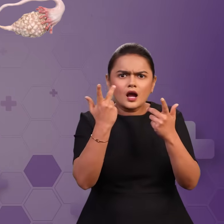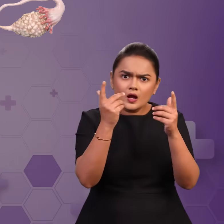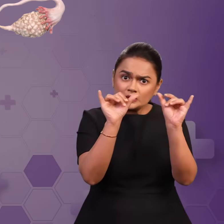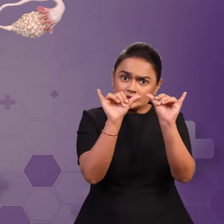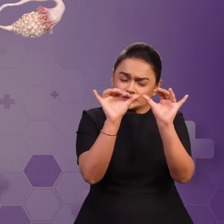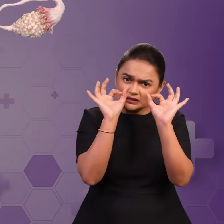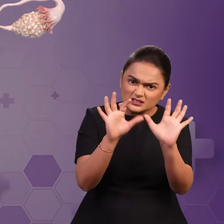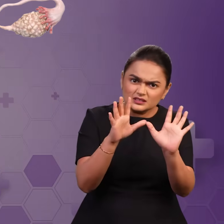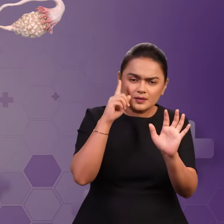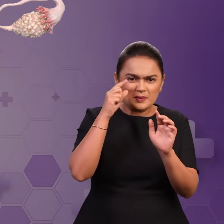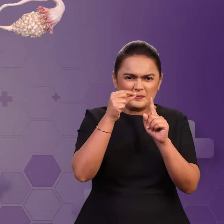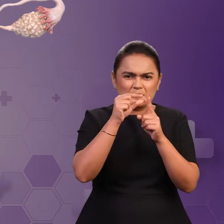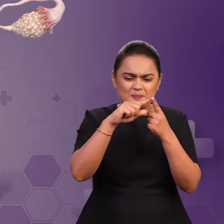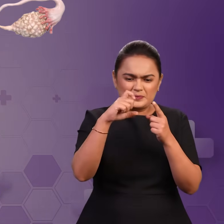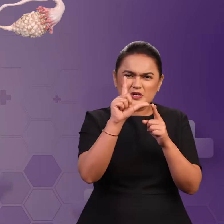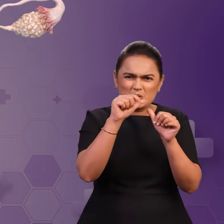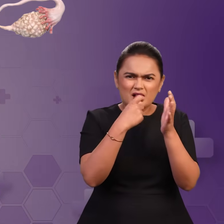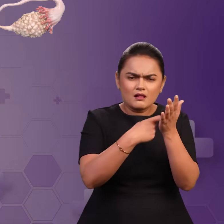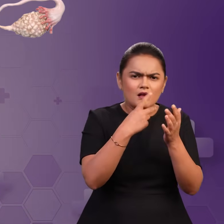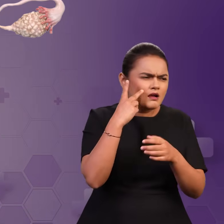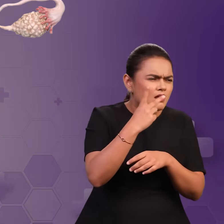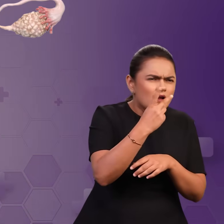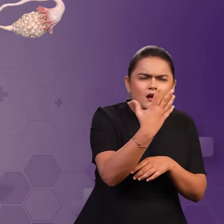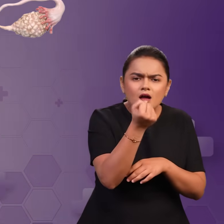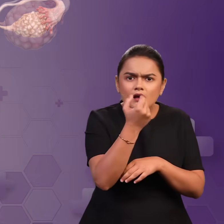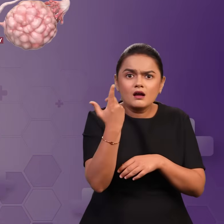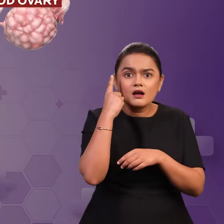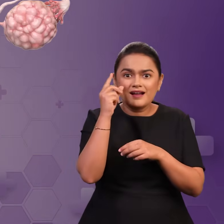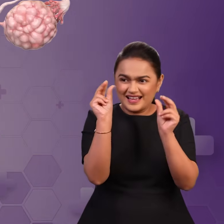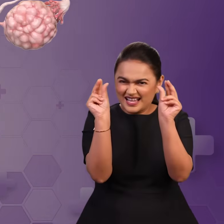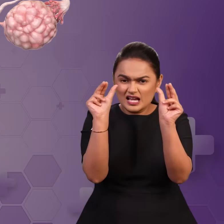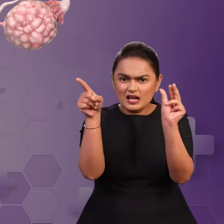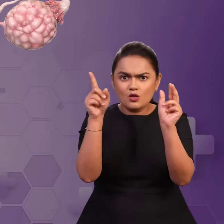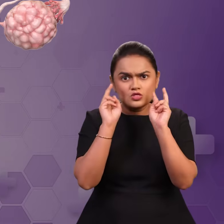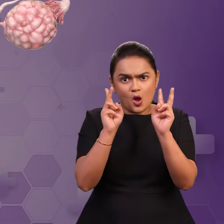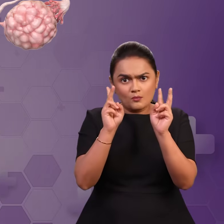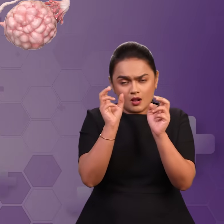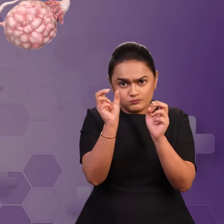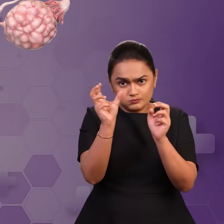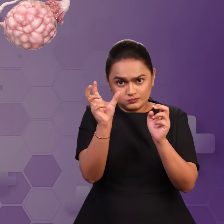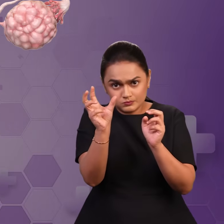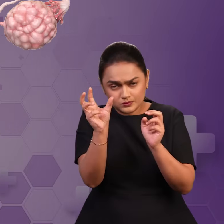Peculiar finding of PCOS is, that the size of the ovary is larger than normal.